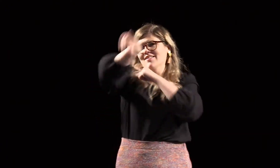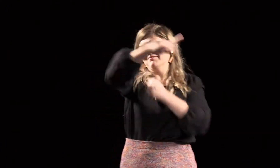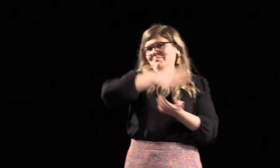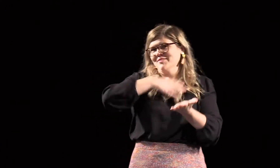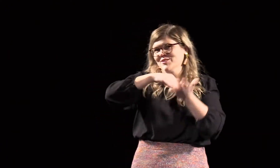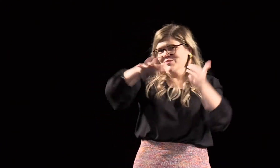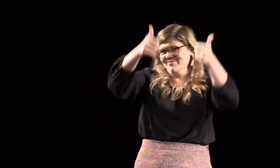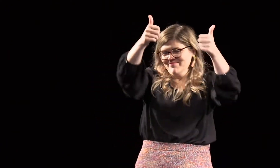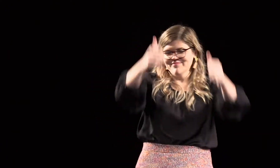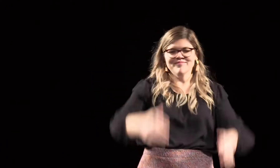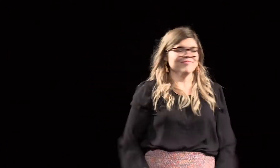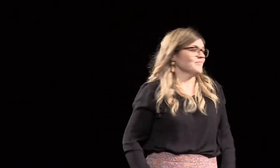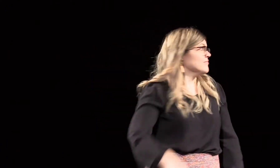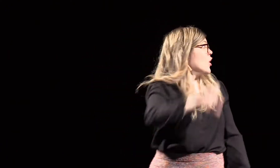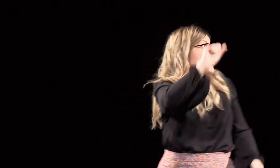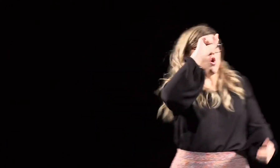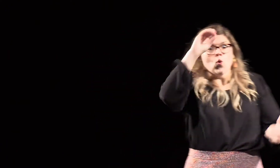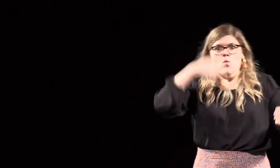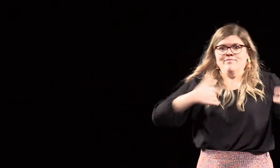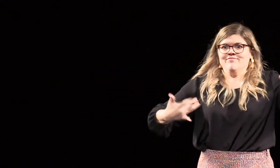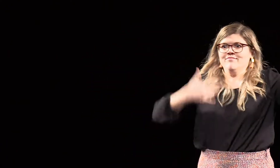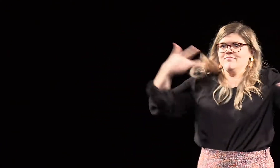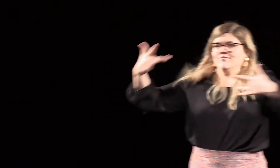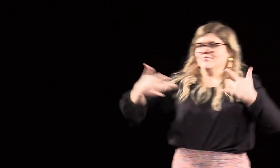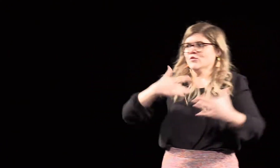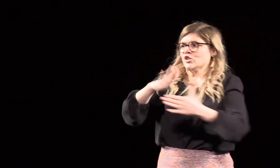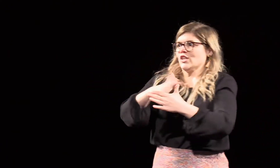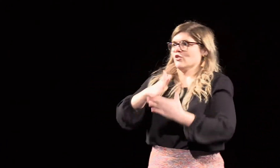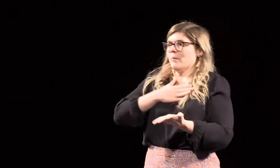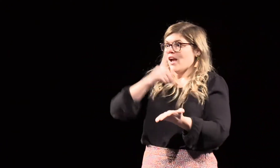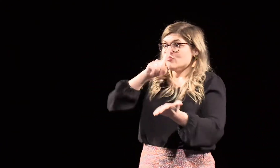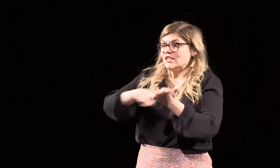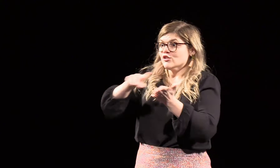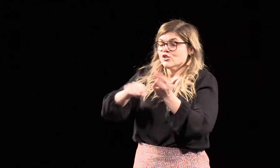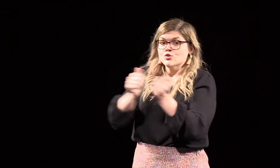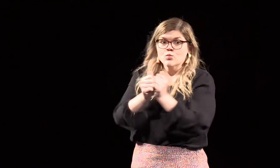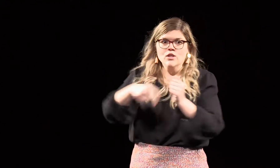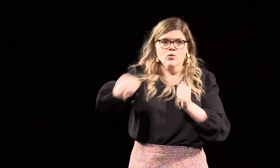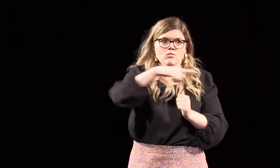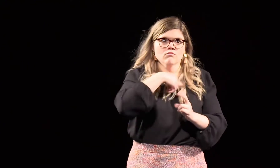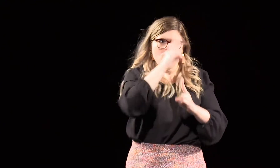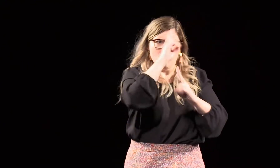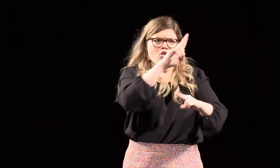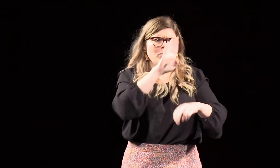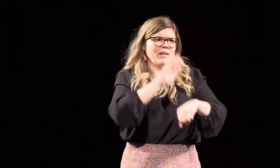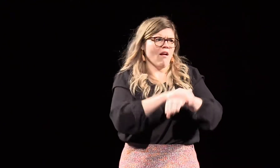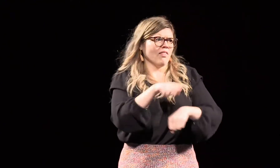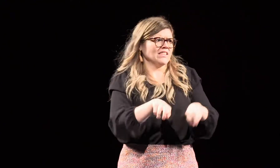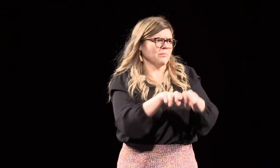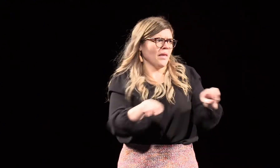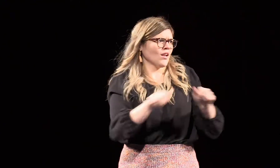They're from my American Deaf History class. So I'm very excited to share my research with all of you today,